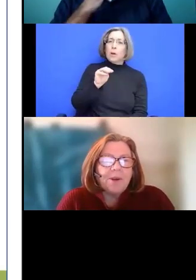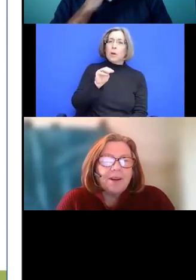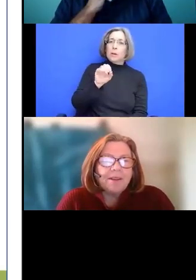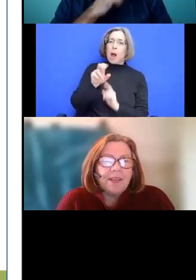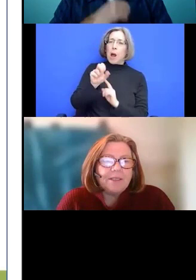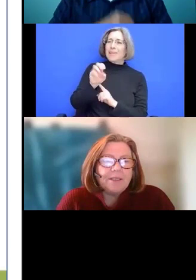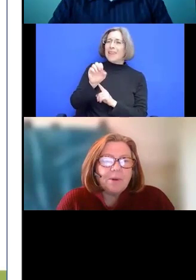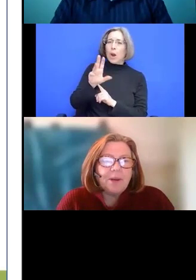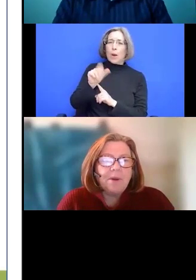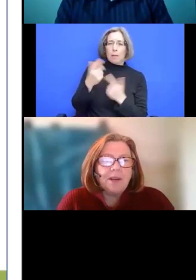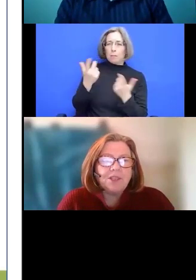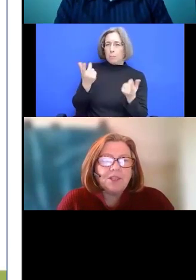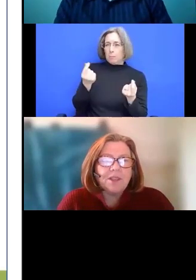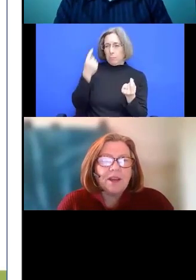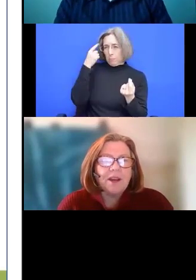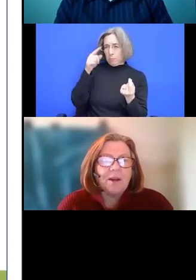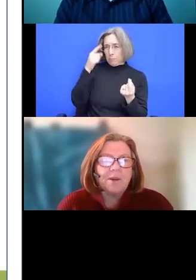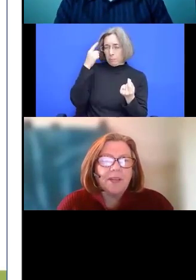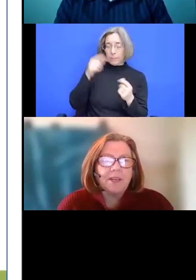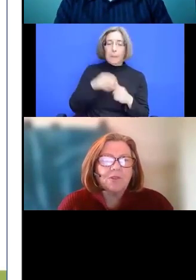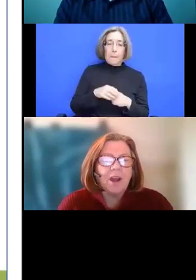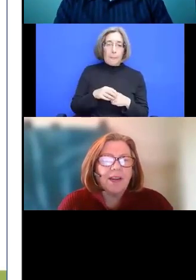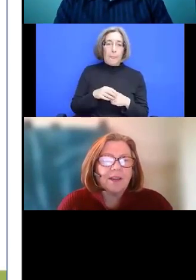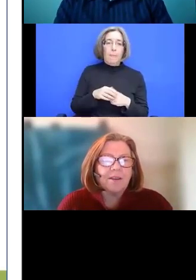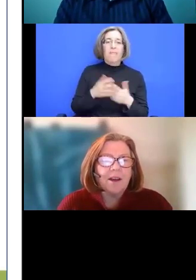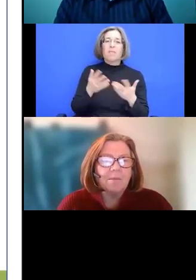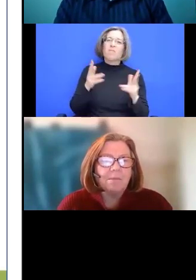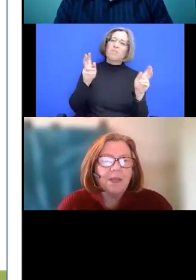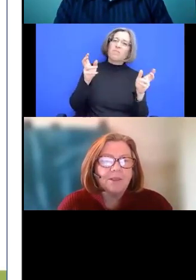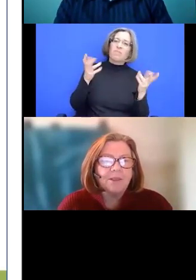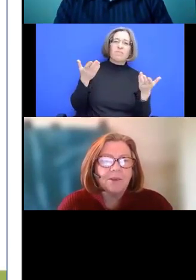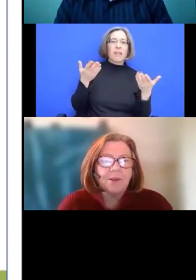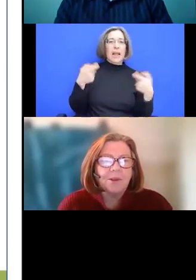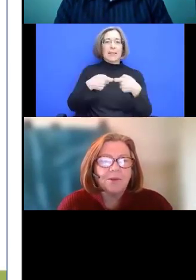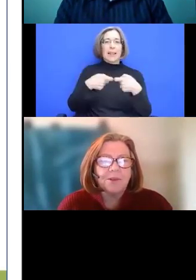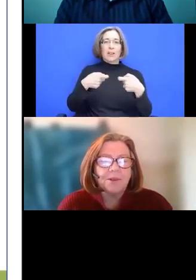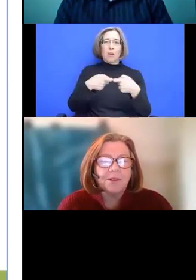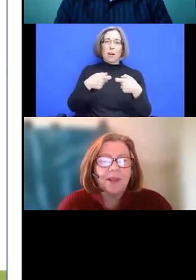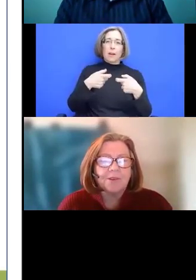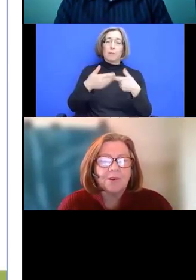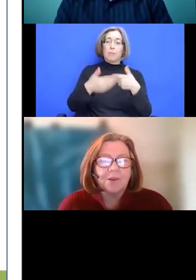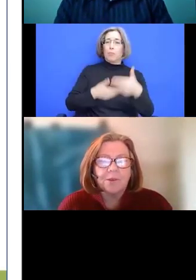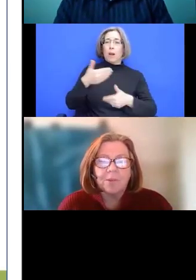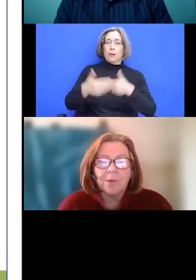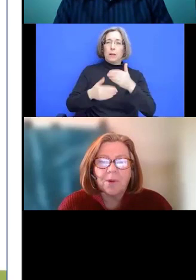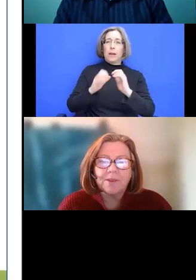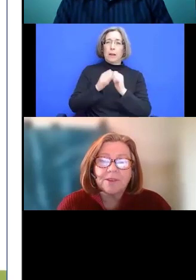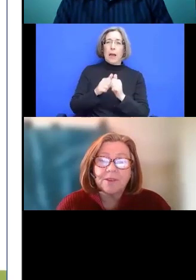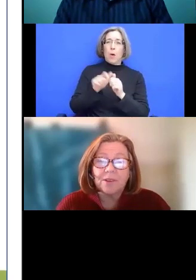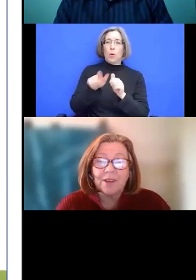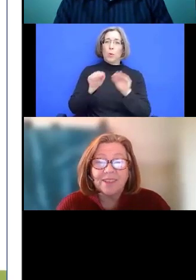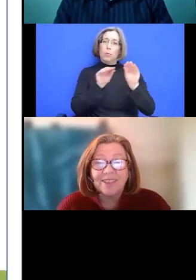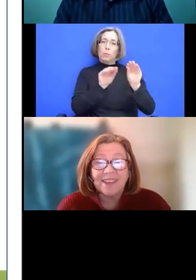Well, it's pretty much the electronic means for you to enter your reports to look at the status